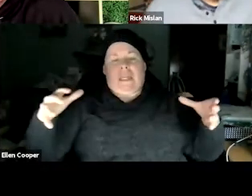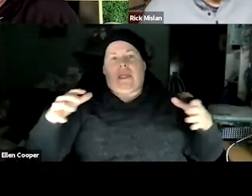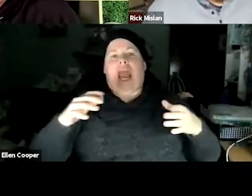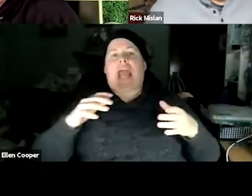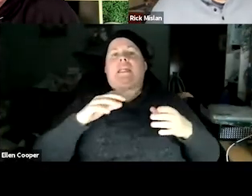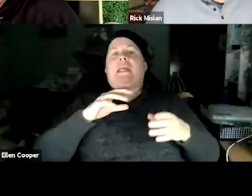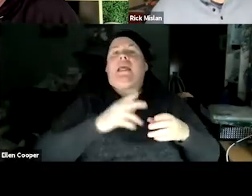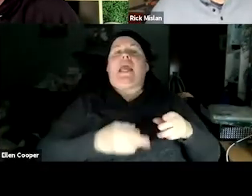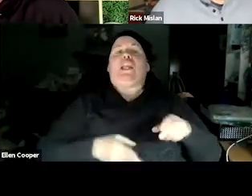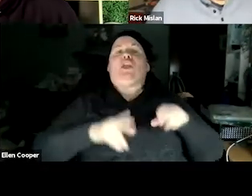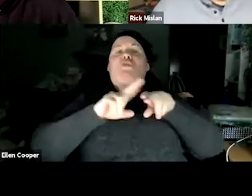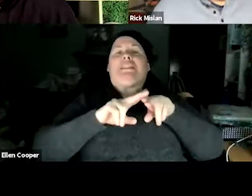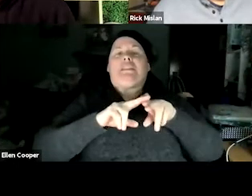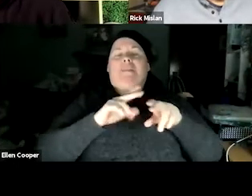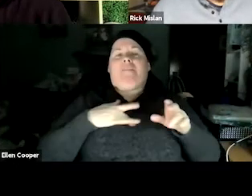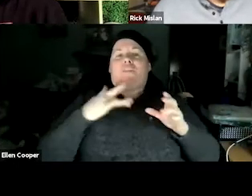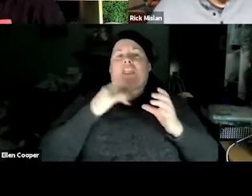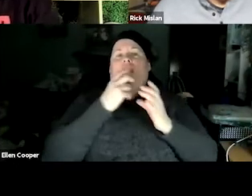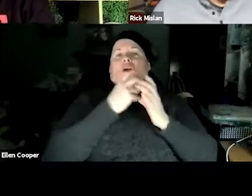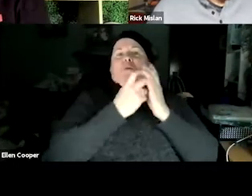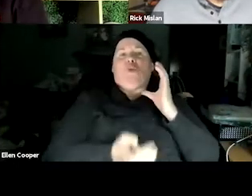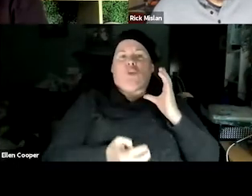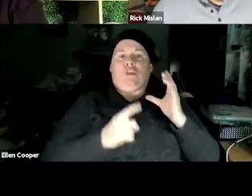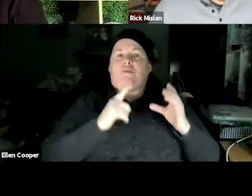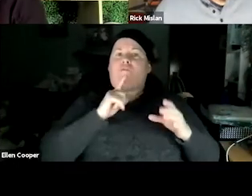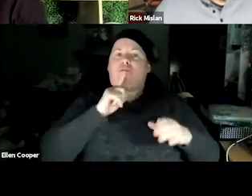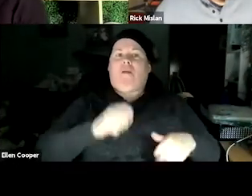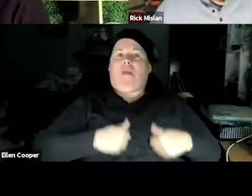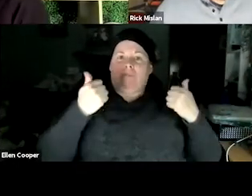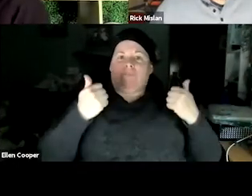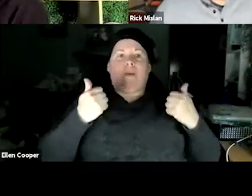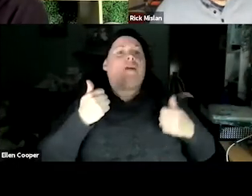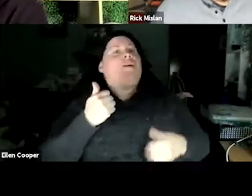Rick Mislan: But CalebBarlow: You know when you do CalebBarlow: The when you CalebBarlow: Know the